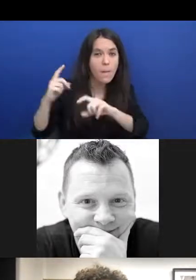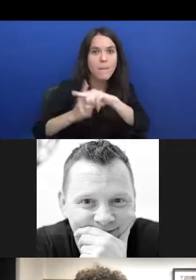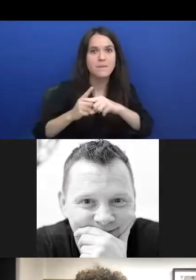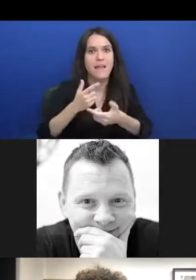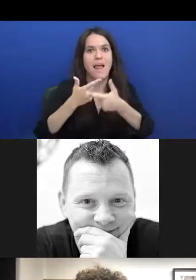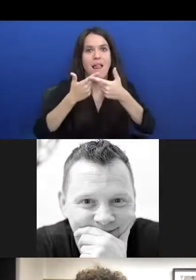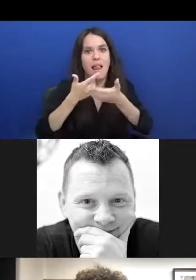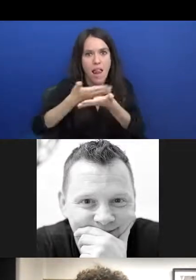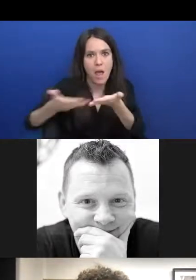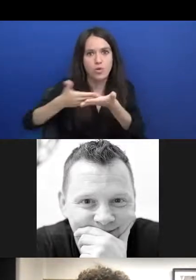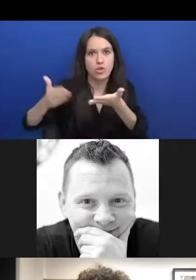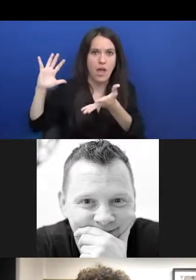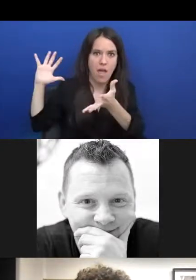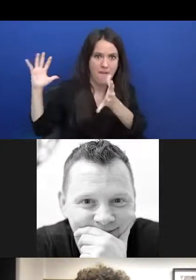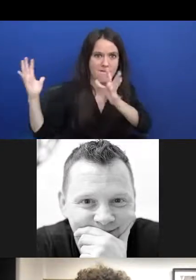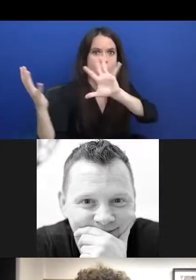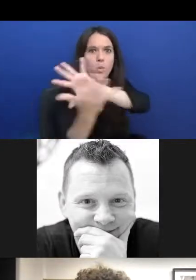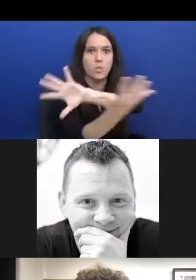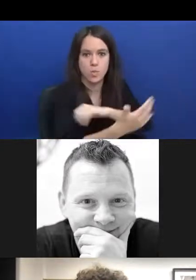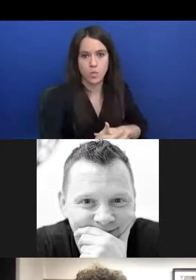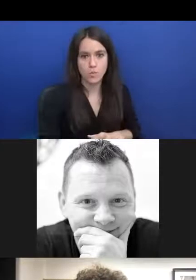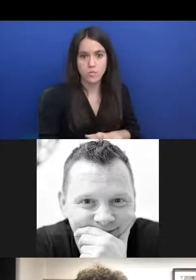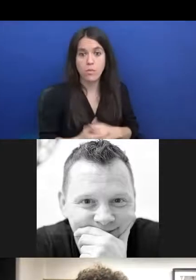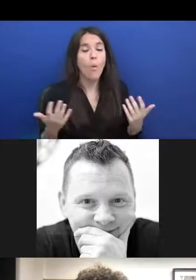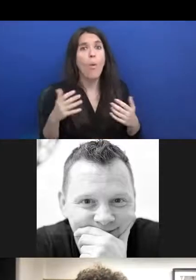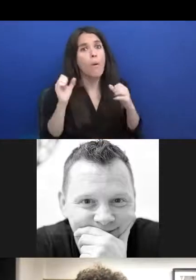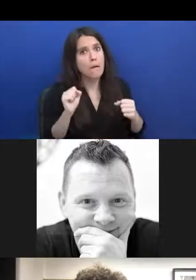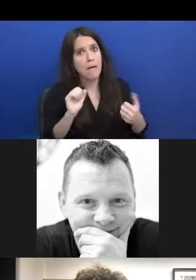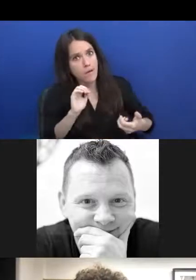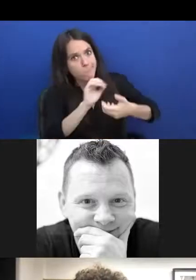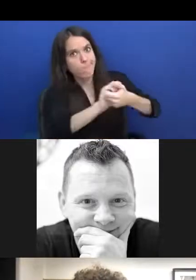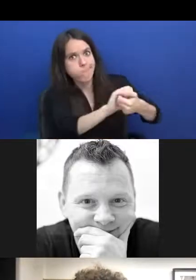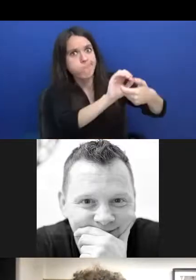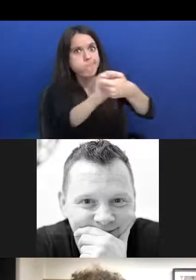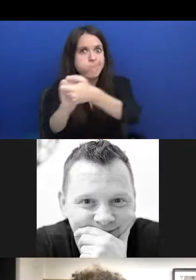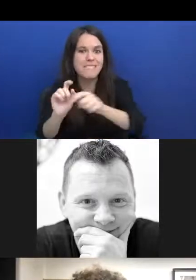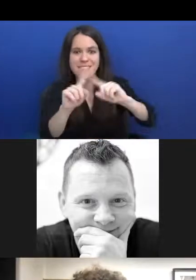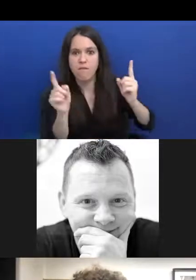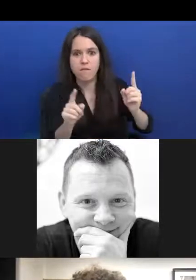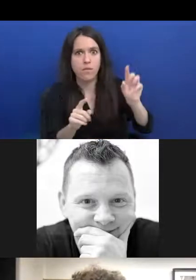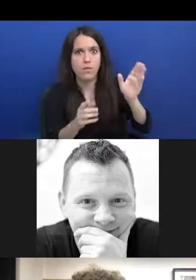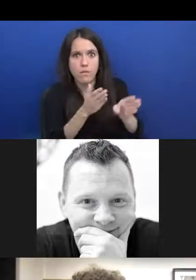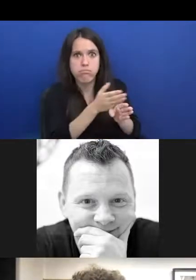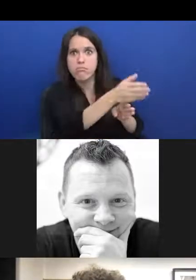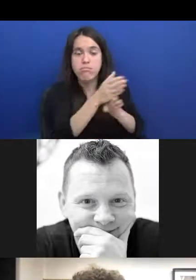also expanding connections to other humanities and I know I mentioned how reading anthropology was